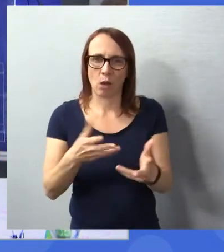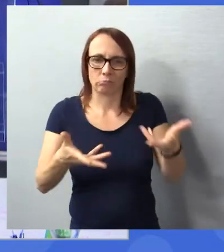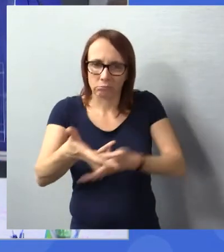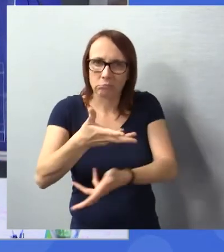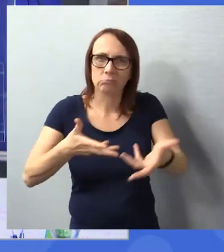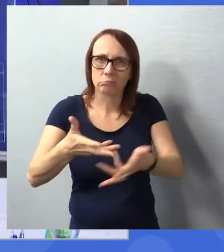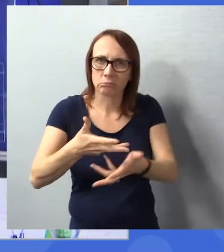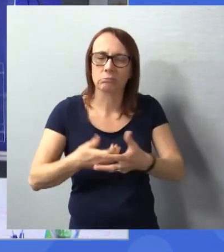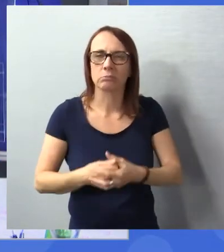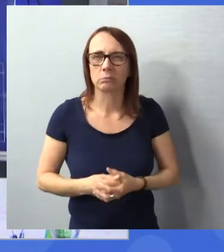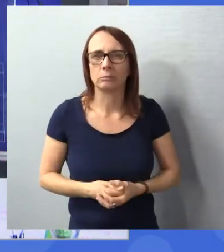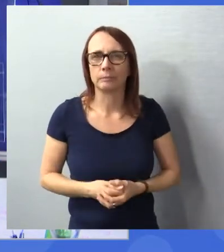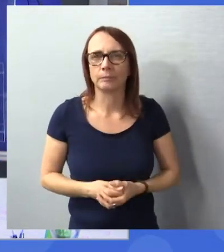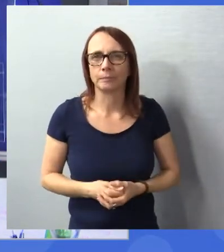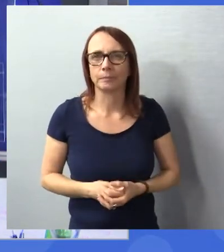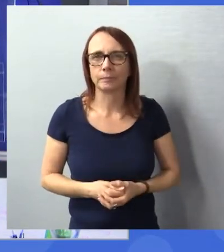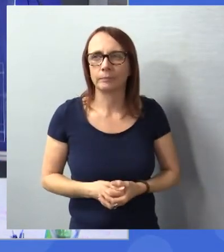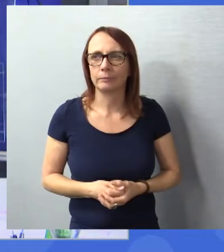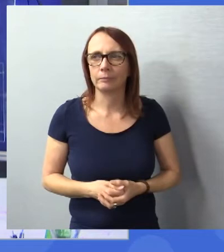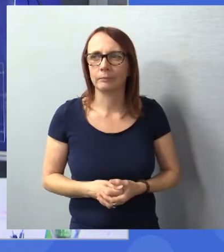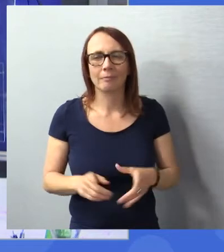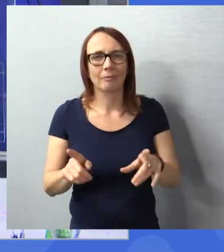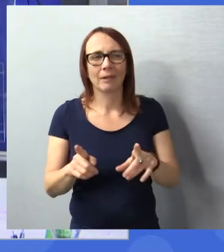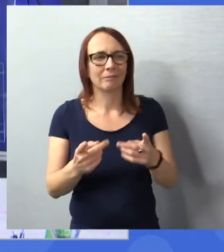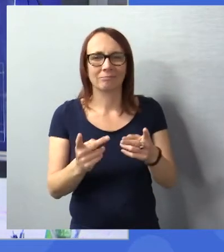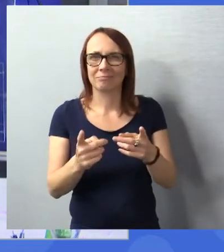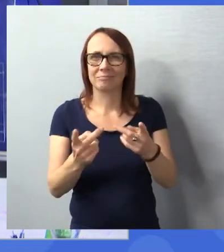guess similar to what a lot of the other tables have talked about was just doing